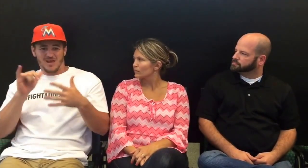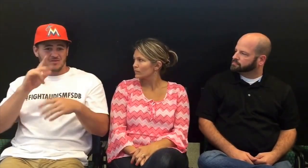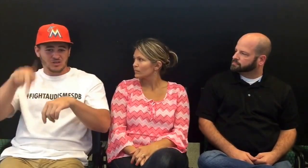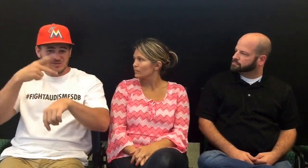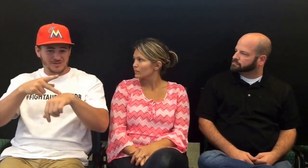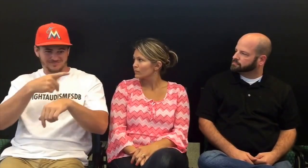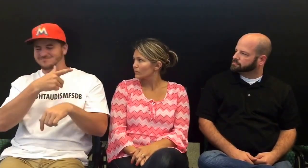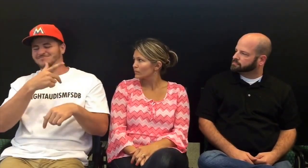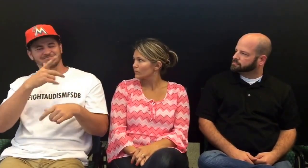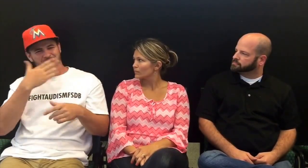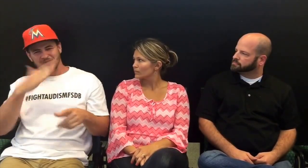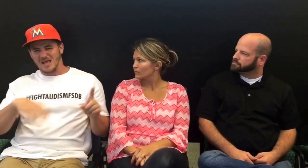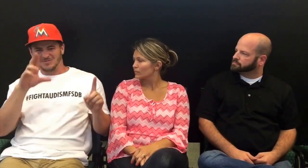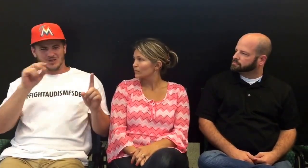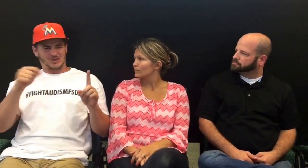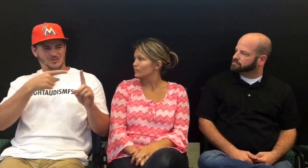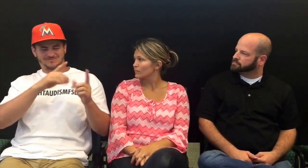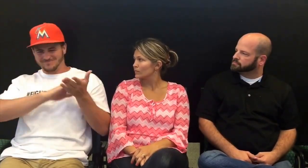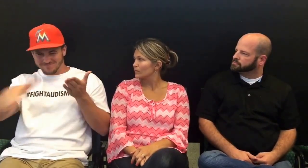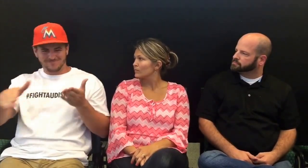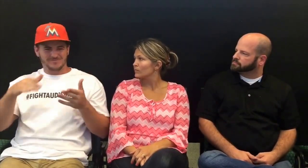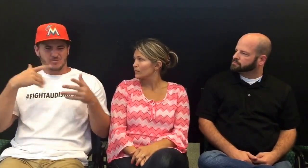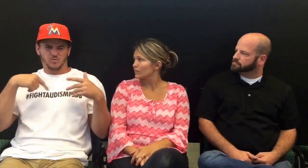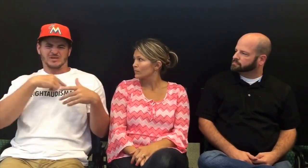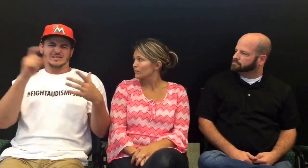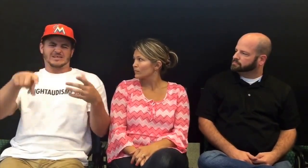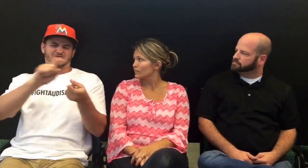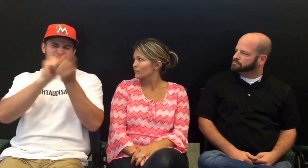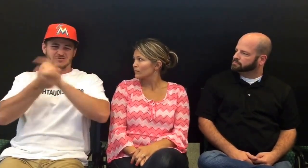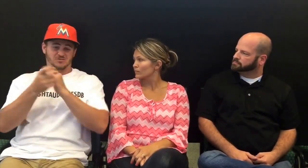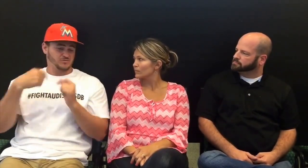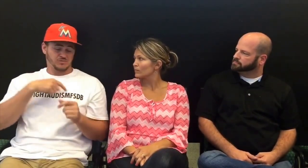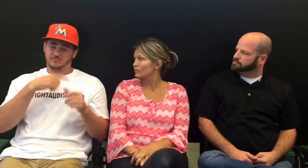The principal is the root cause of the issue and we need to change that.